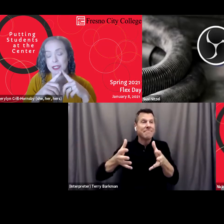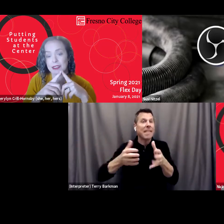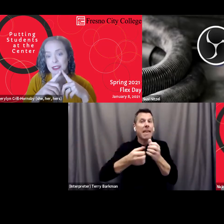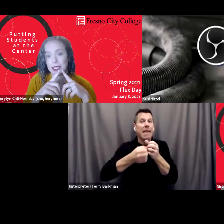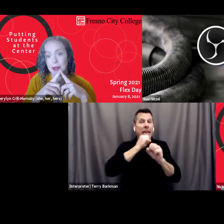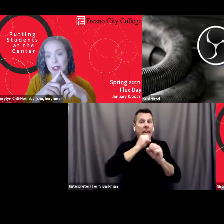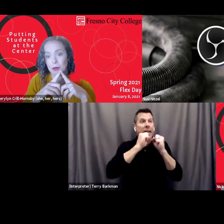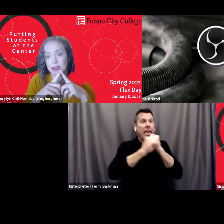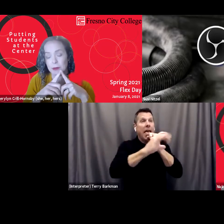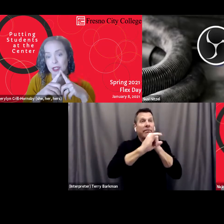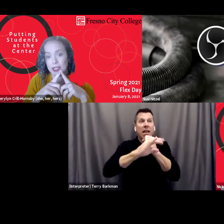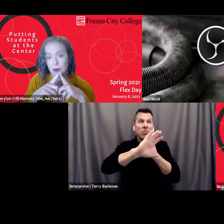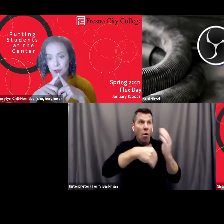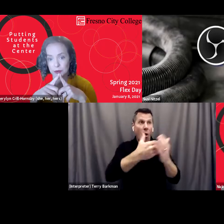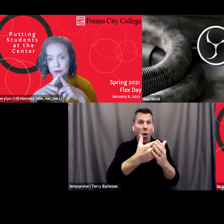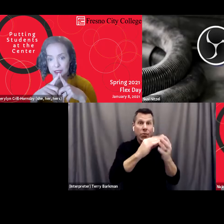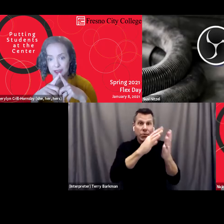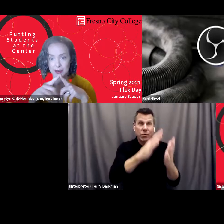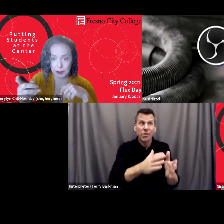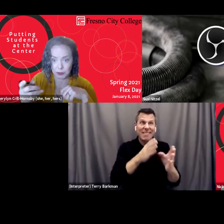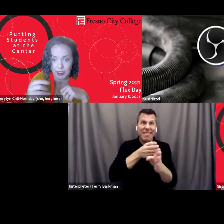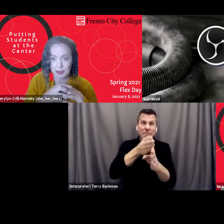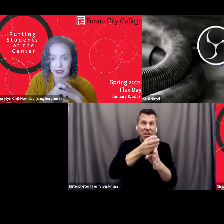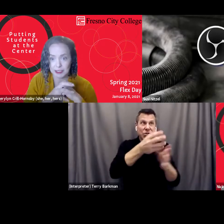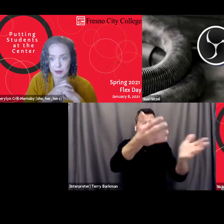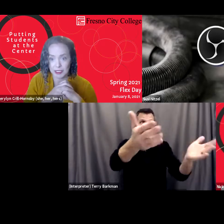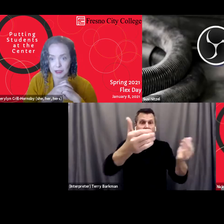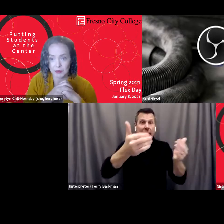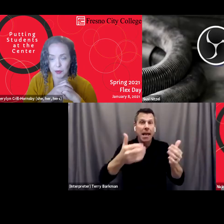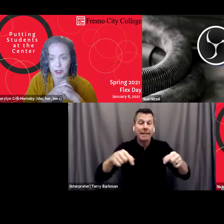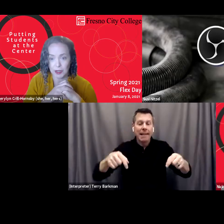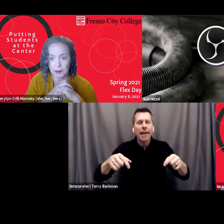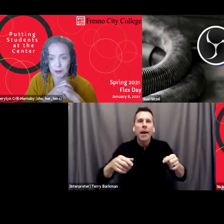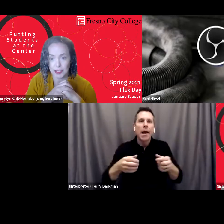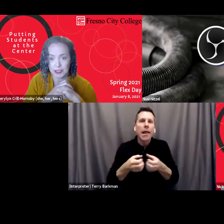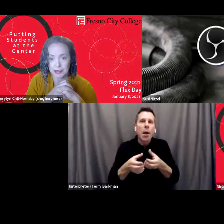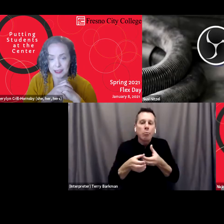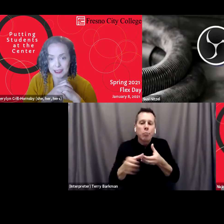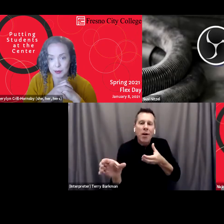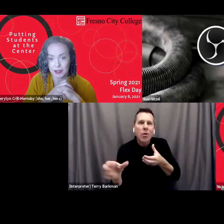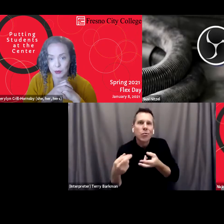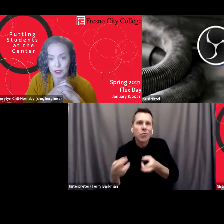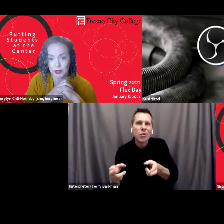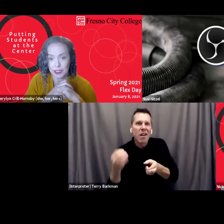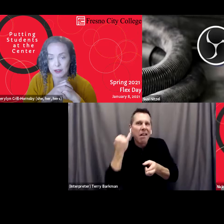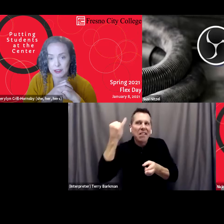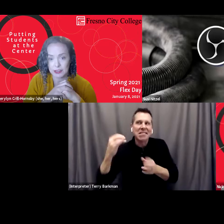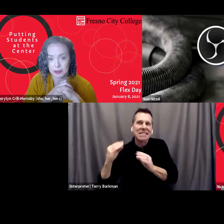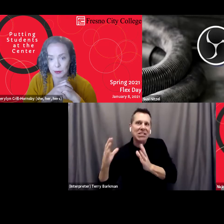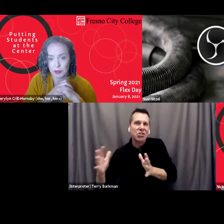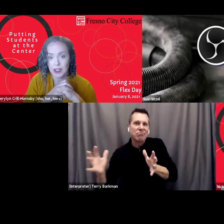basically a panel with some breakout rooms, similar to what Nicholas has put together for the CES pathway with our counseling support,